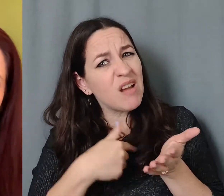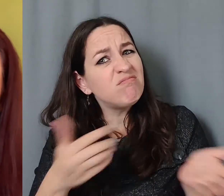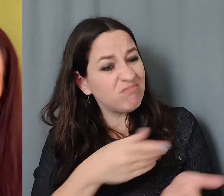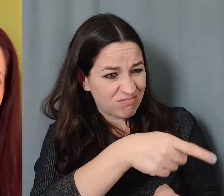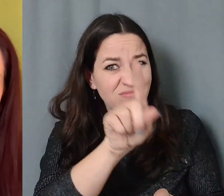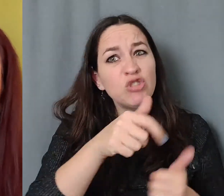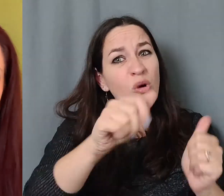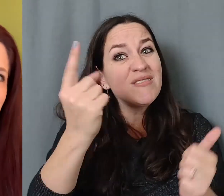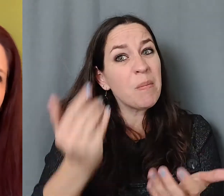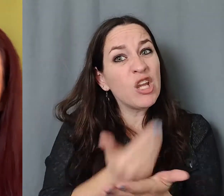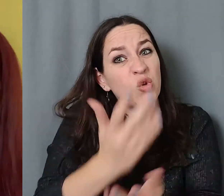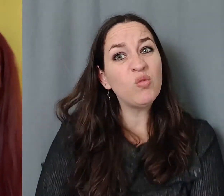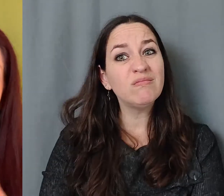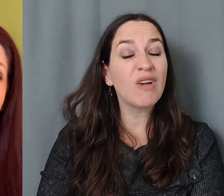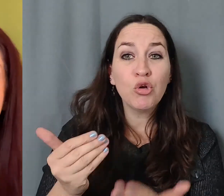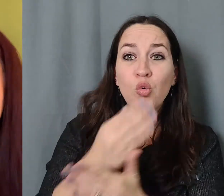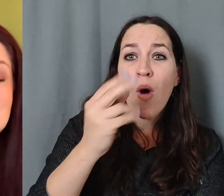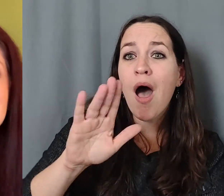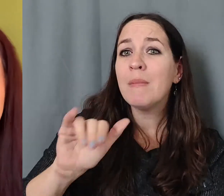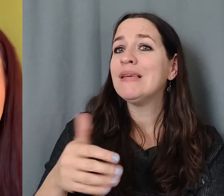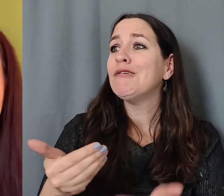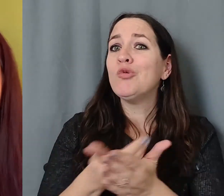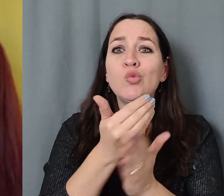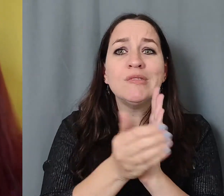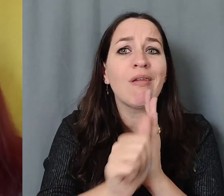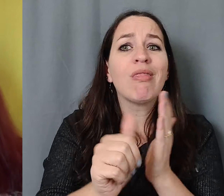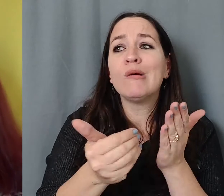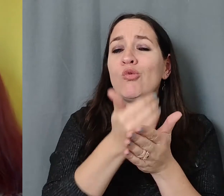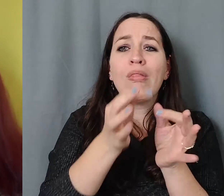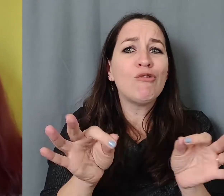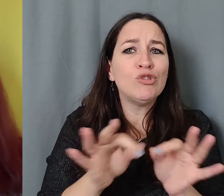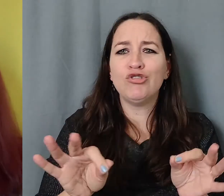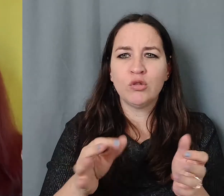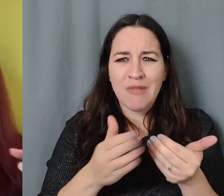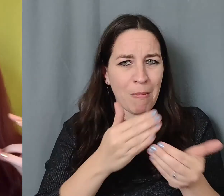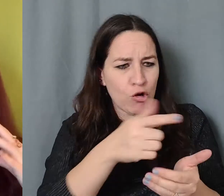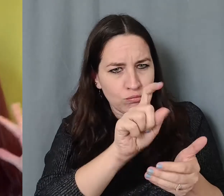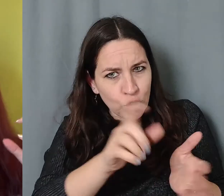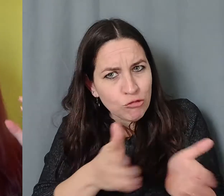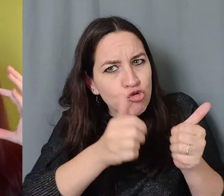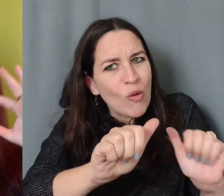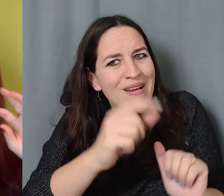instrument, pick up a language, pick up a skill, a hobby, anything it doesn't matter because the brain is plastic, meaning it grows and it changes and it